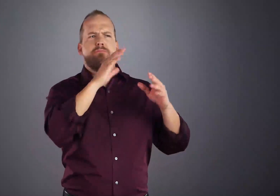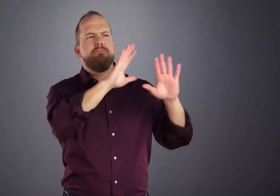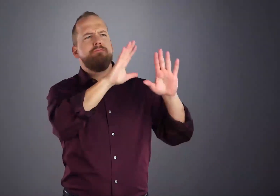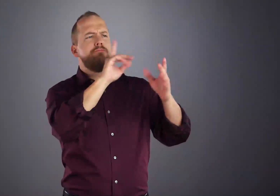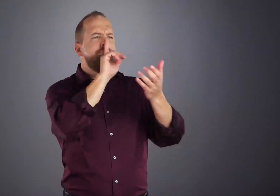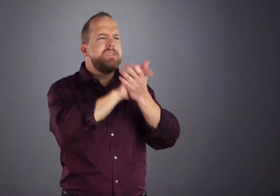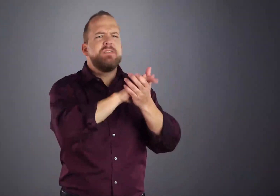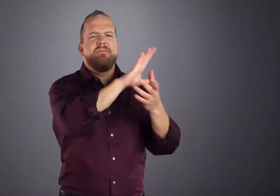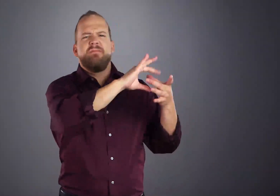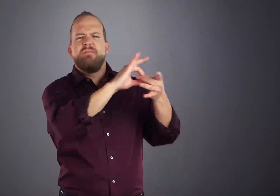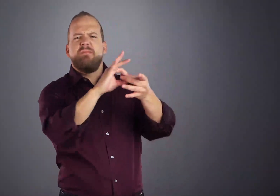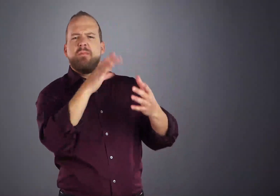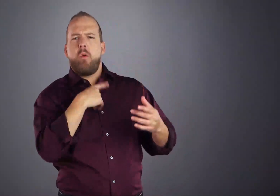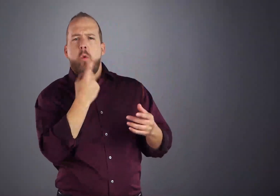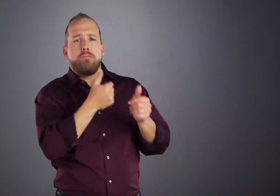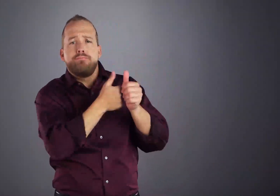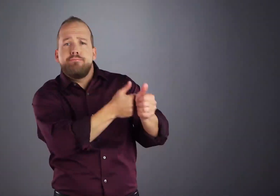and their doings;